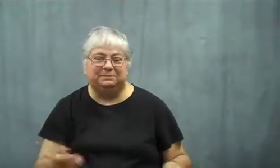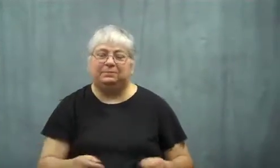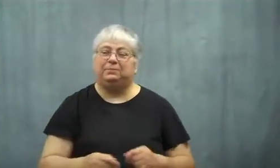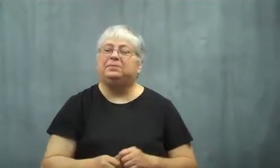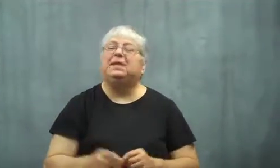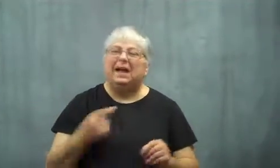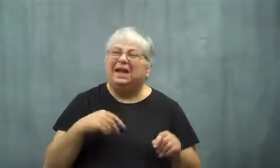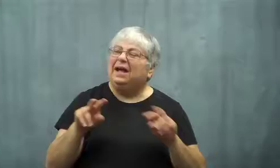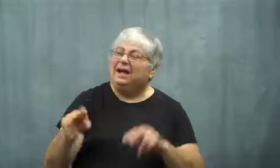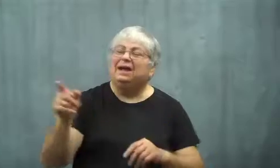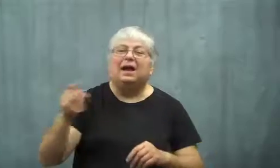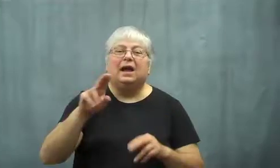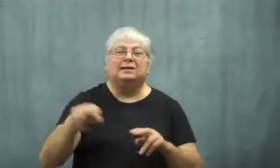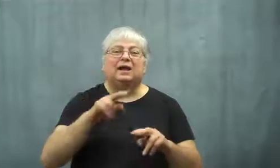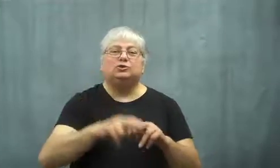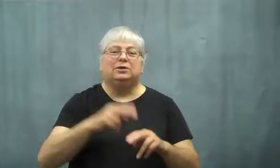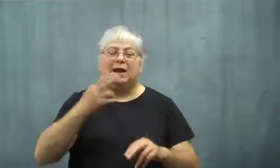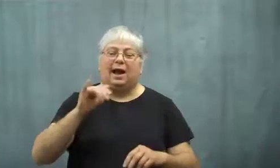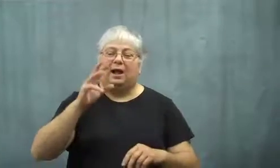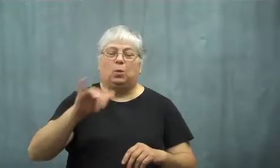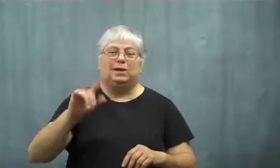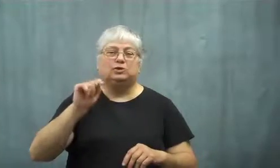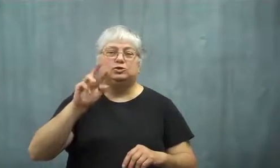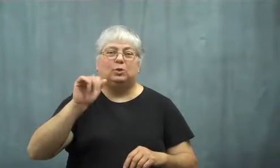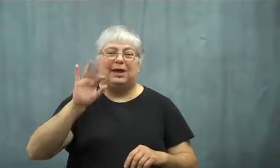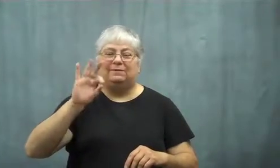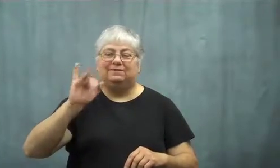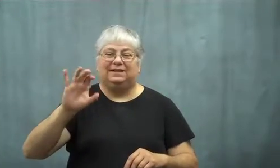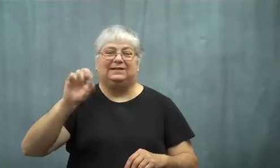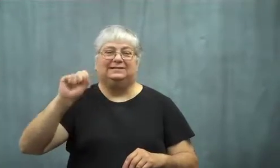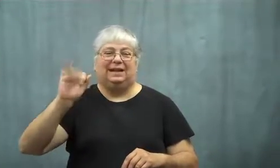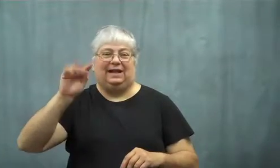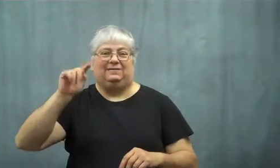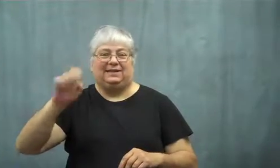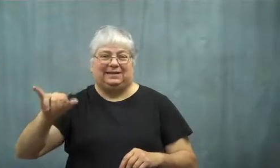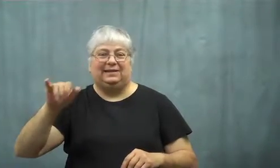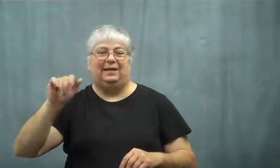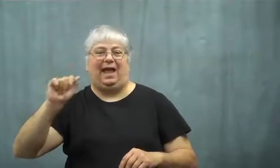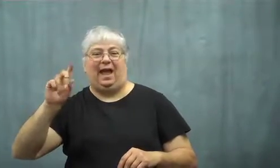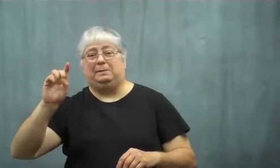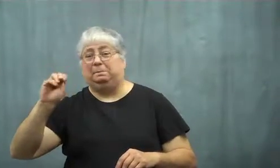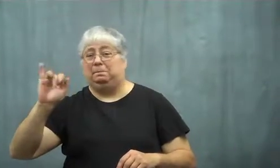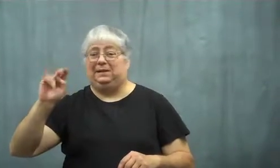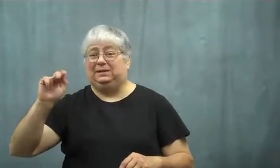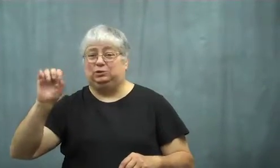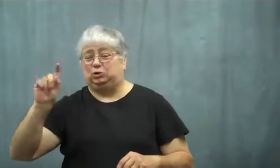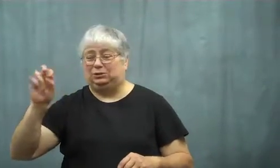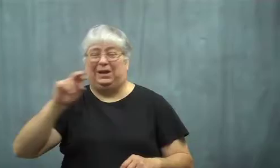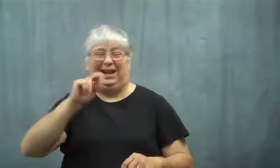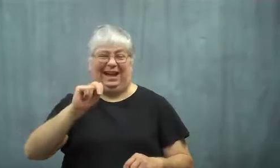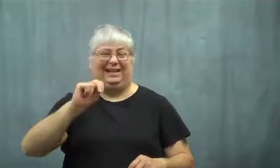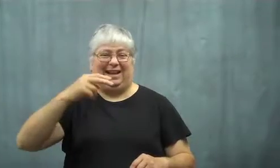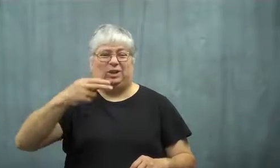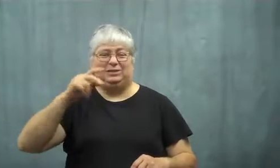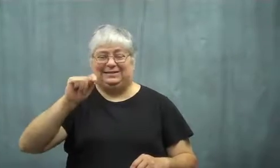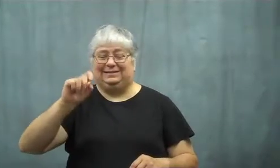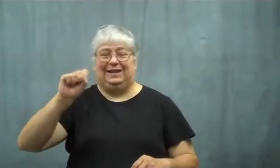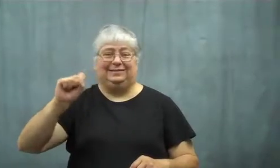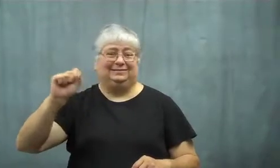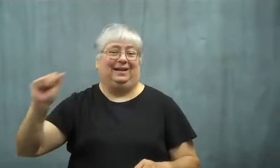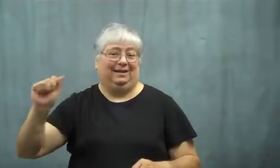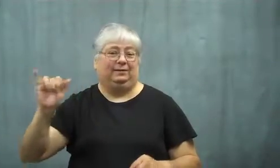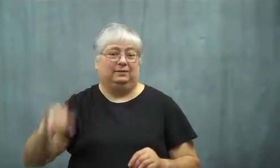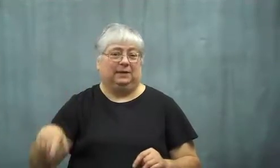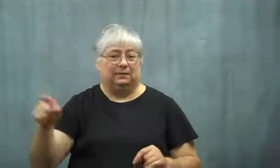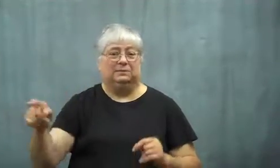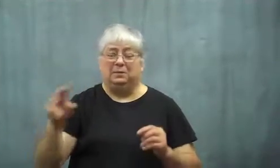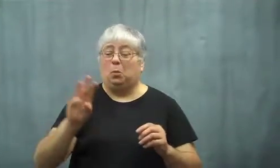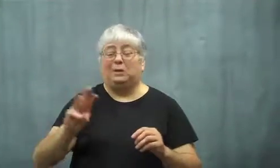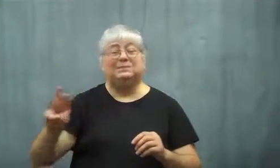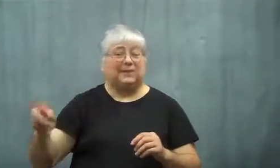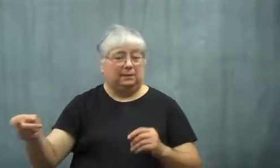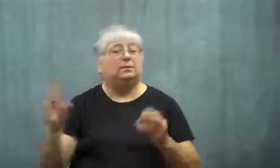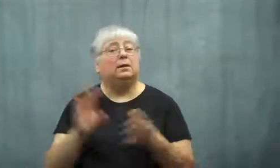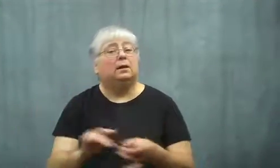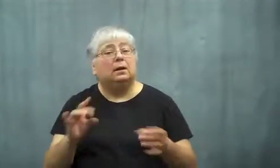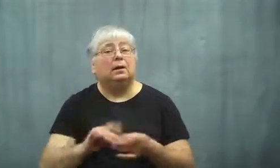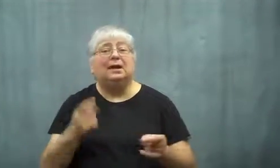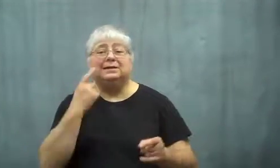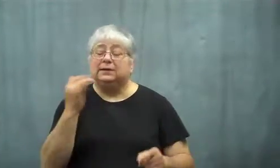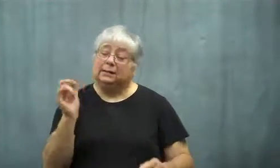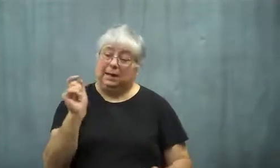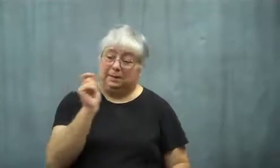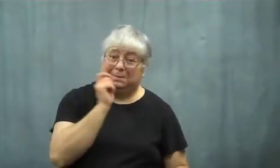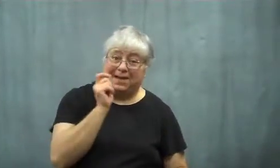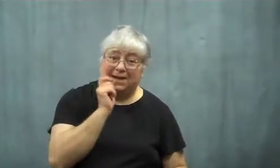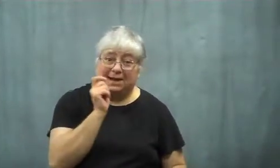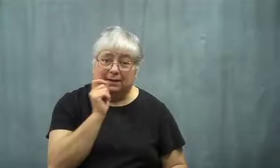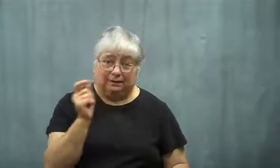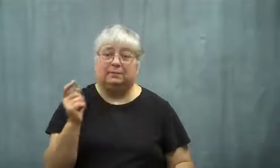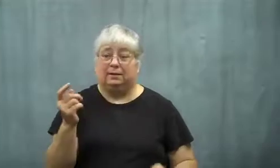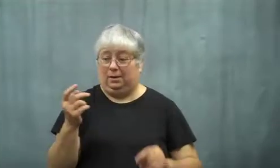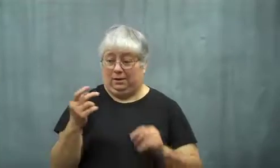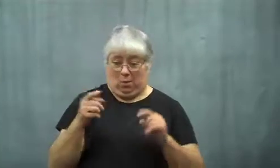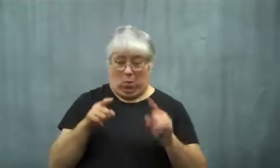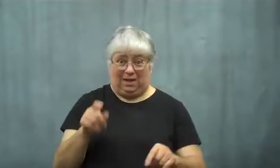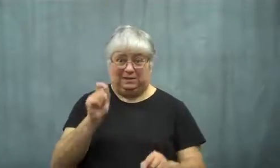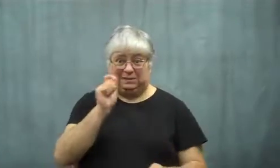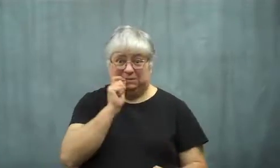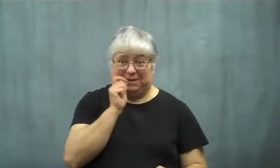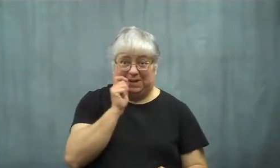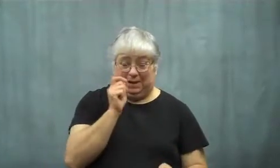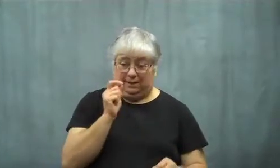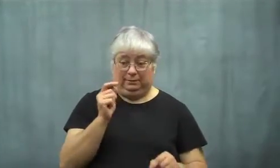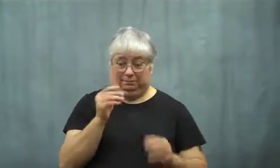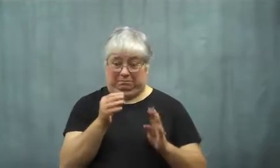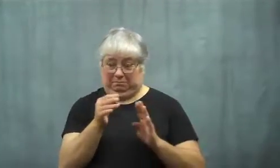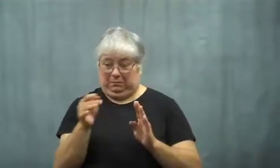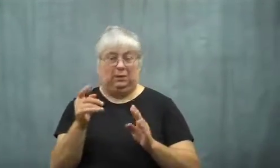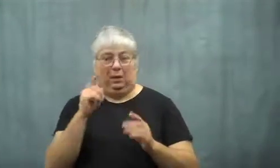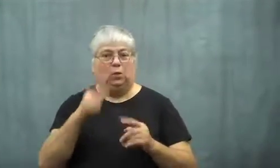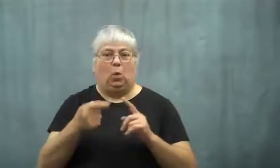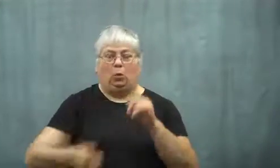The National Highway Traffic Safety Admininstration (NHTSA) website